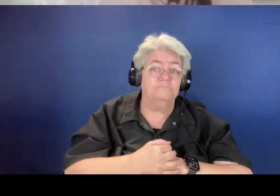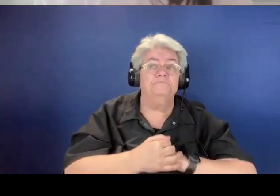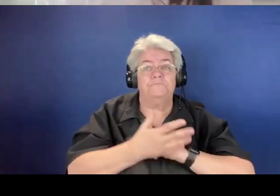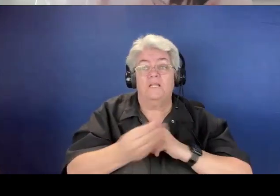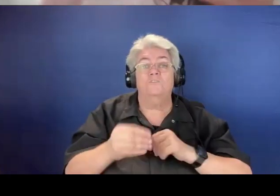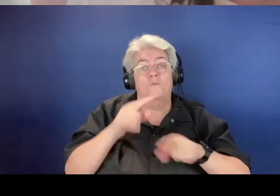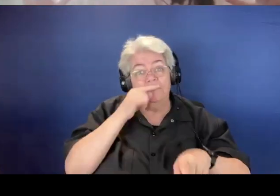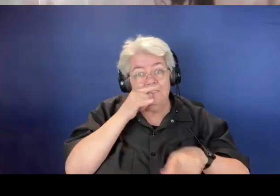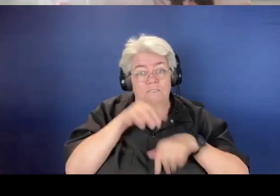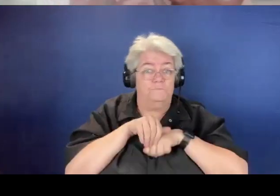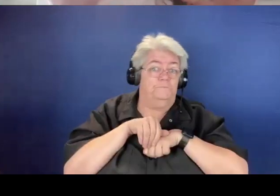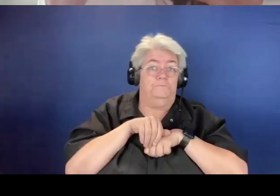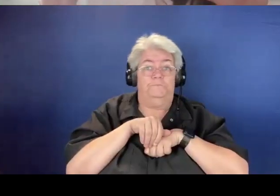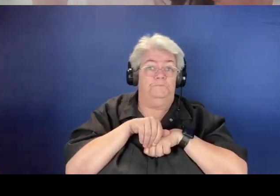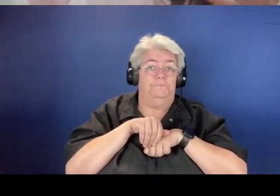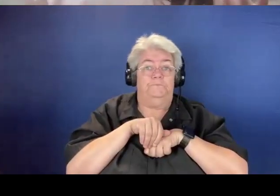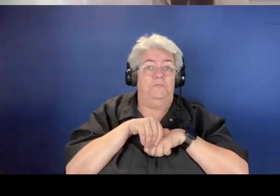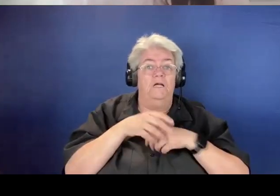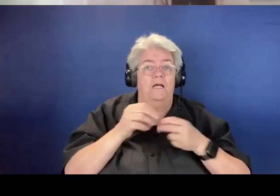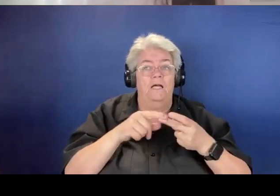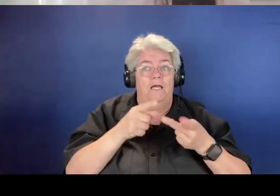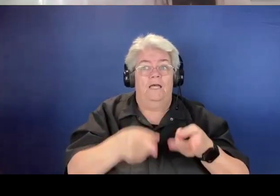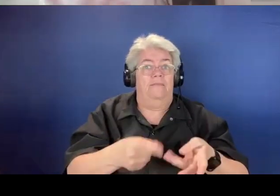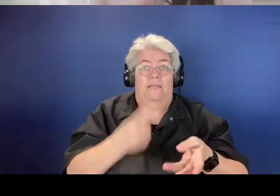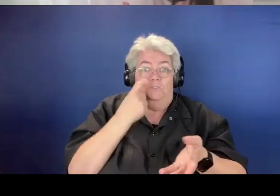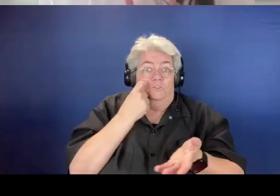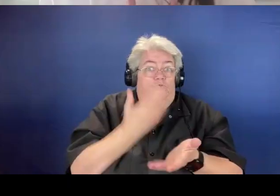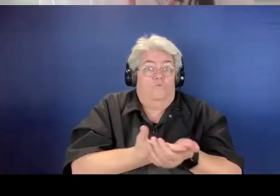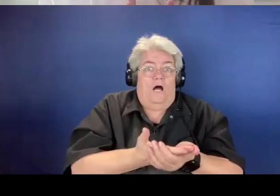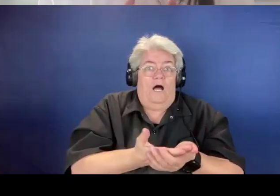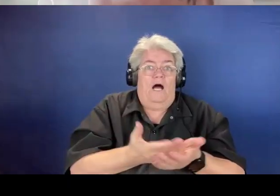we're working with if we're just getting them when they first arrive,